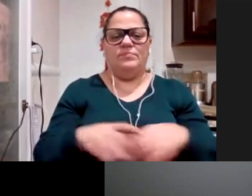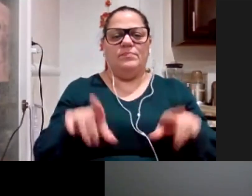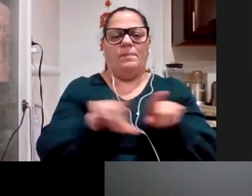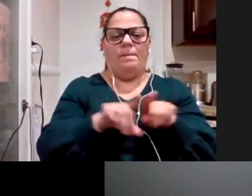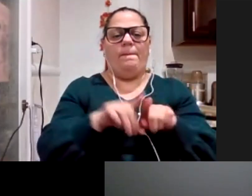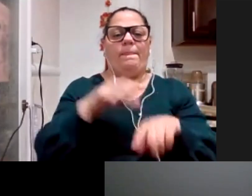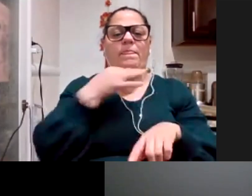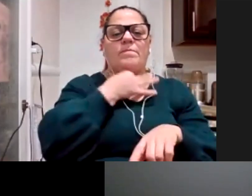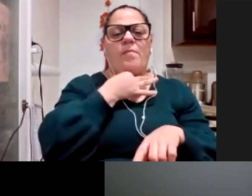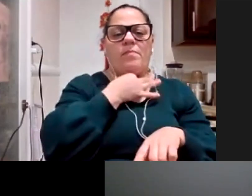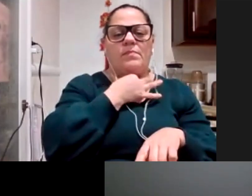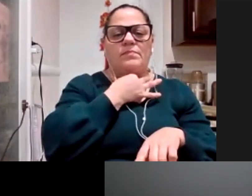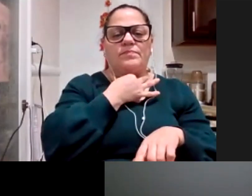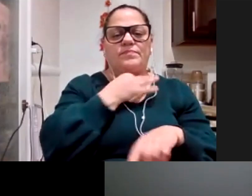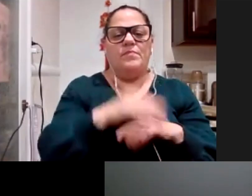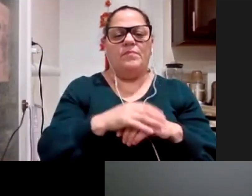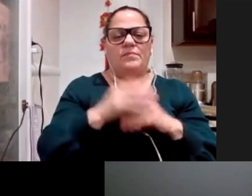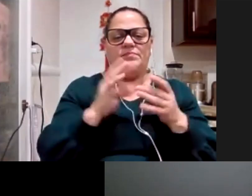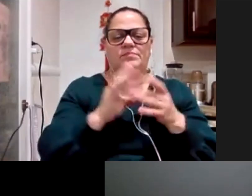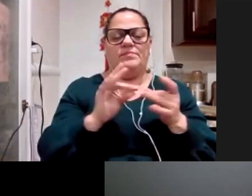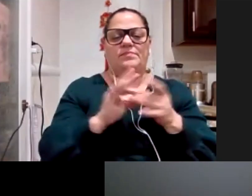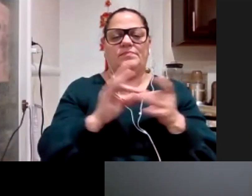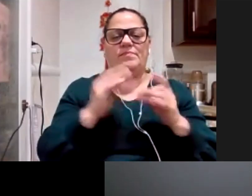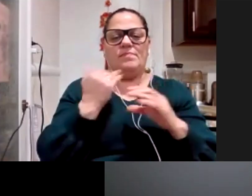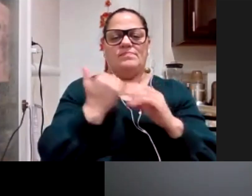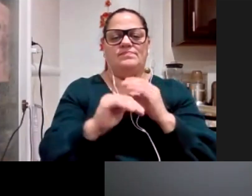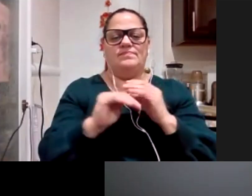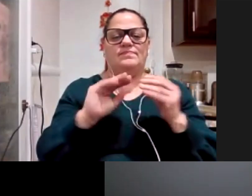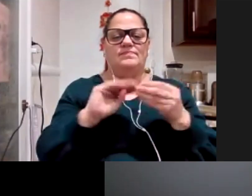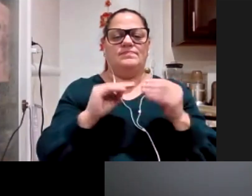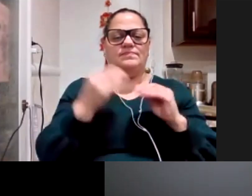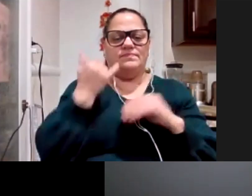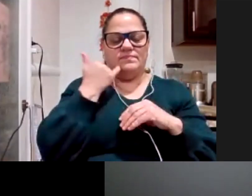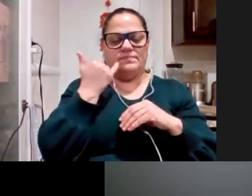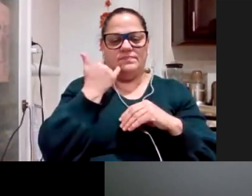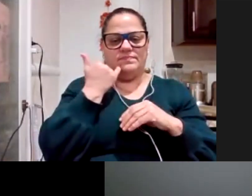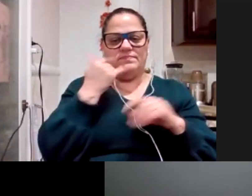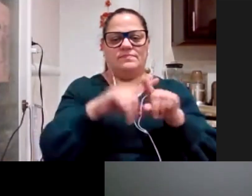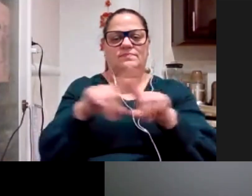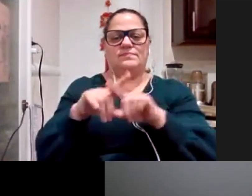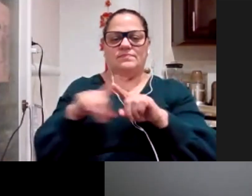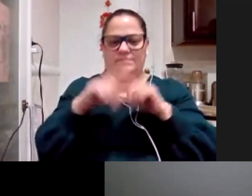email information, the phone number um and various information. We also have other links